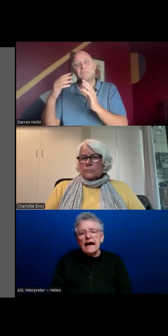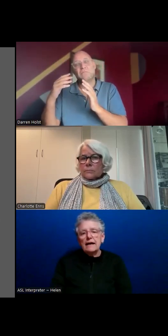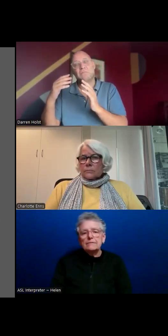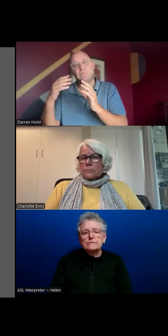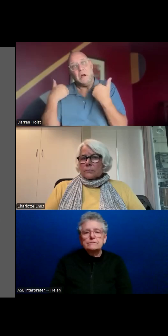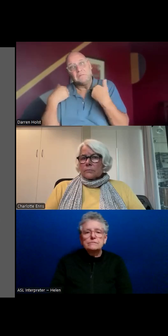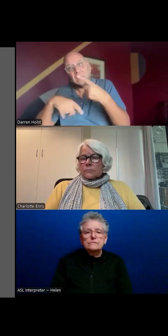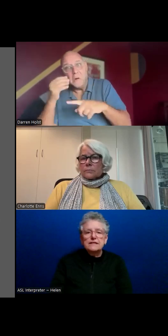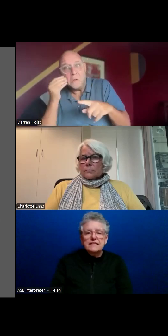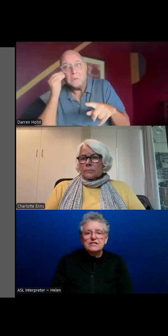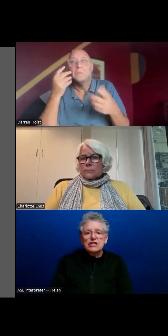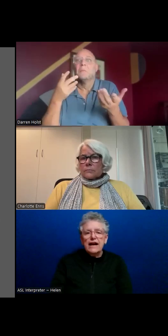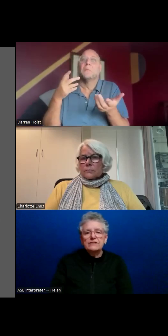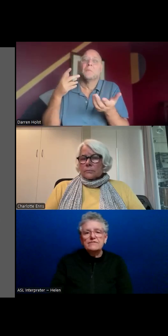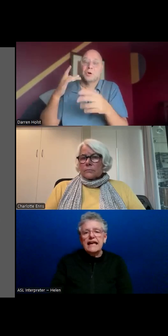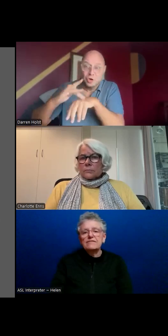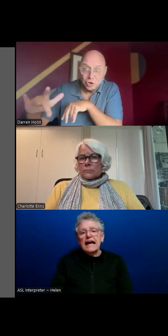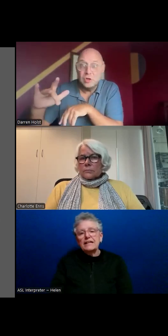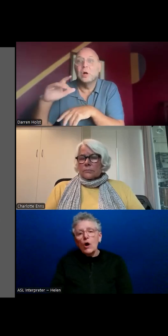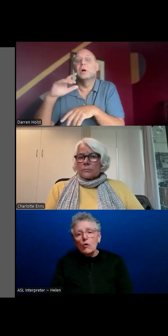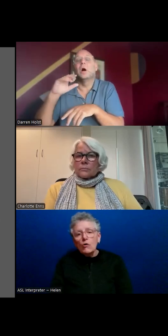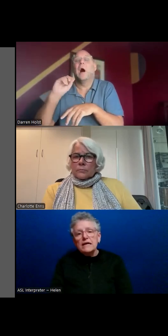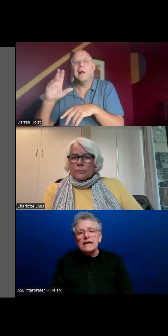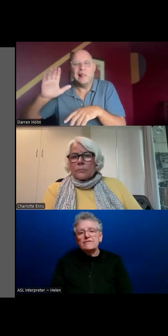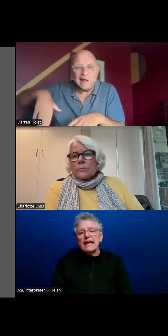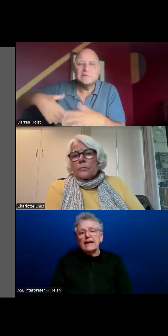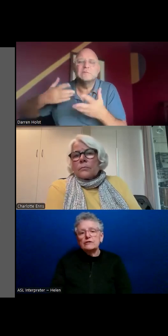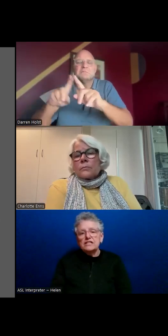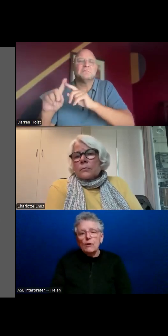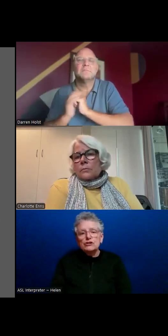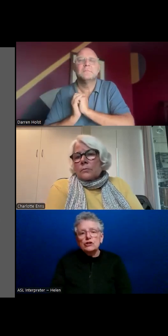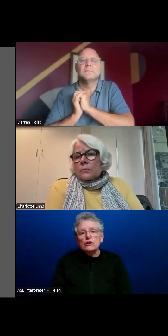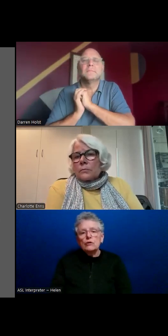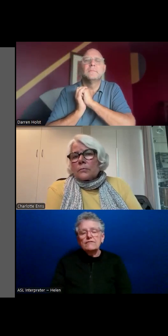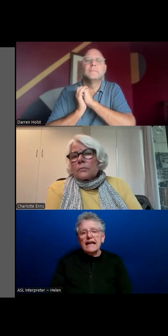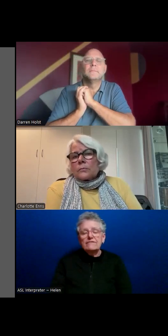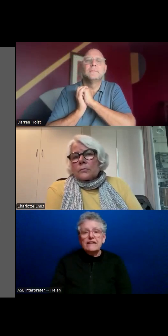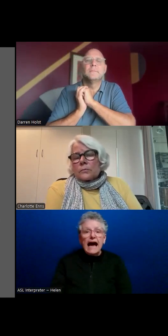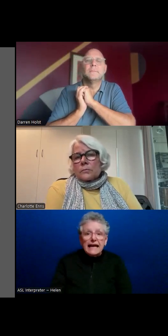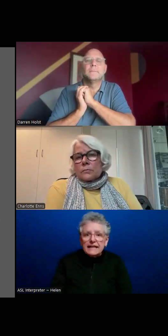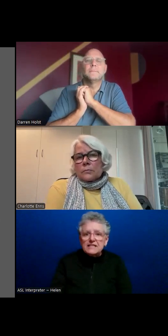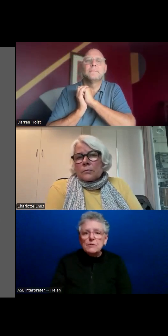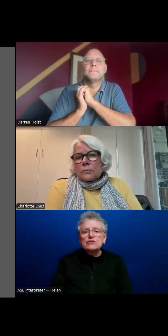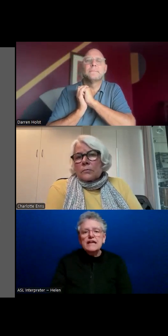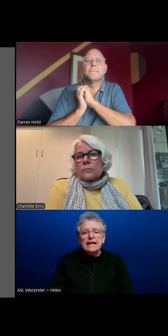And then that will help us assess the child if they have sign at home, if they had early exposure, or if they have not had